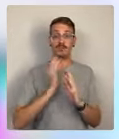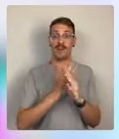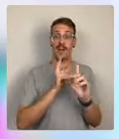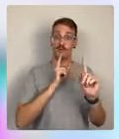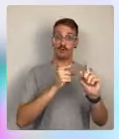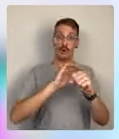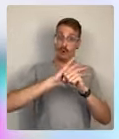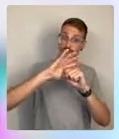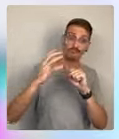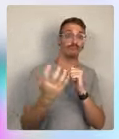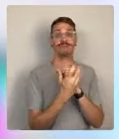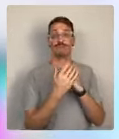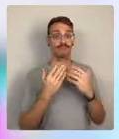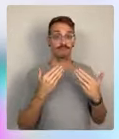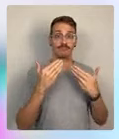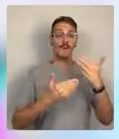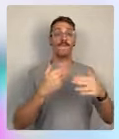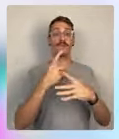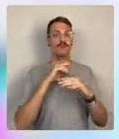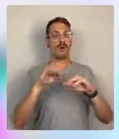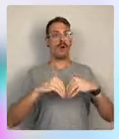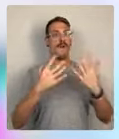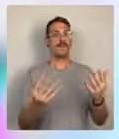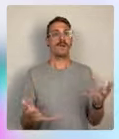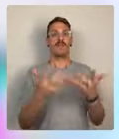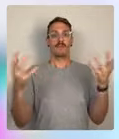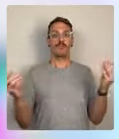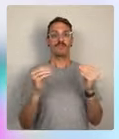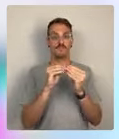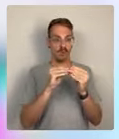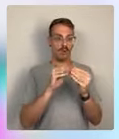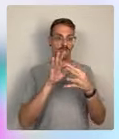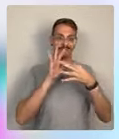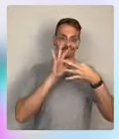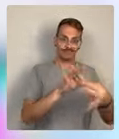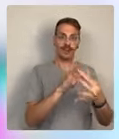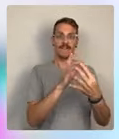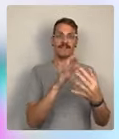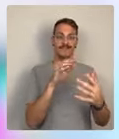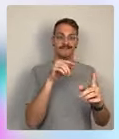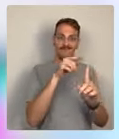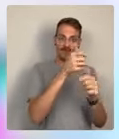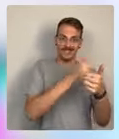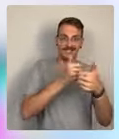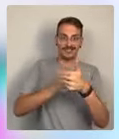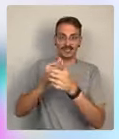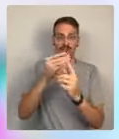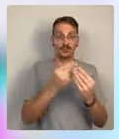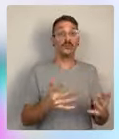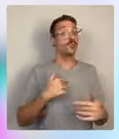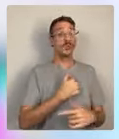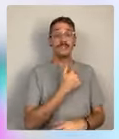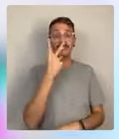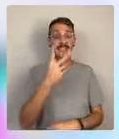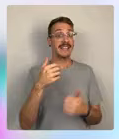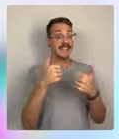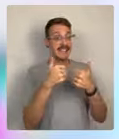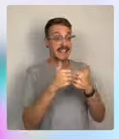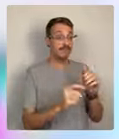And so, our goal, as we move forward, is to really offer much more contextualized solutions as we develop this space.